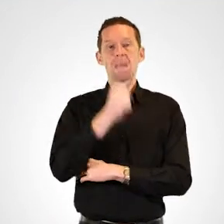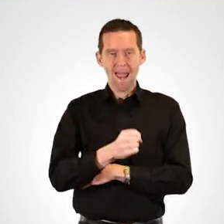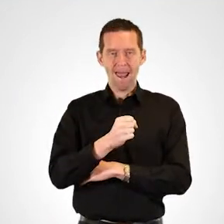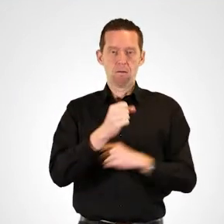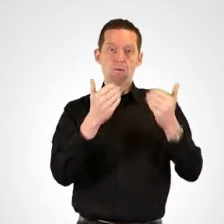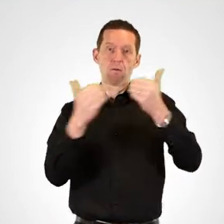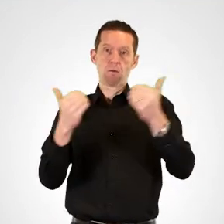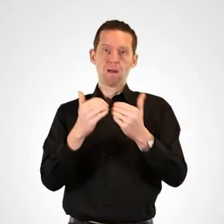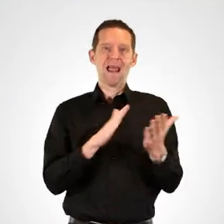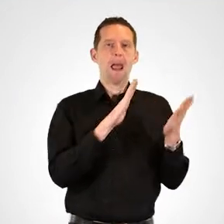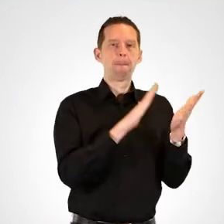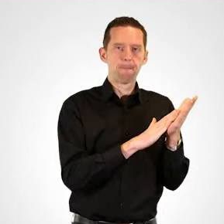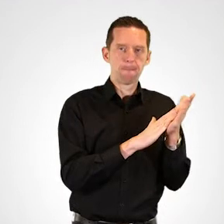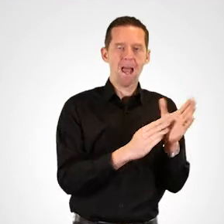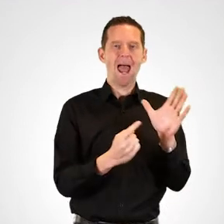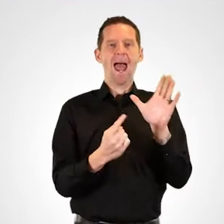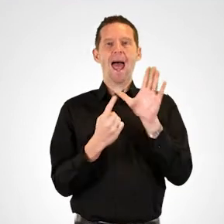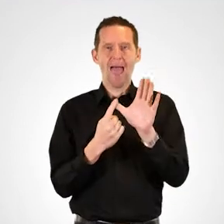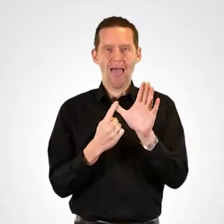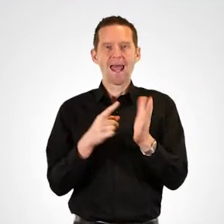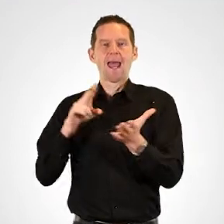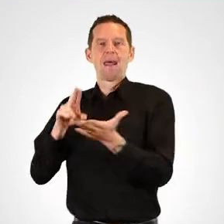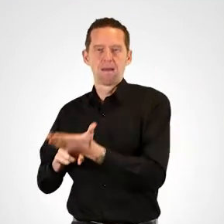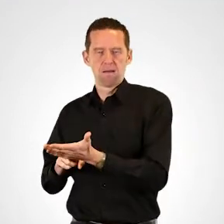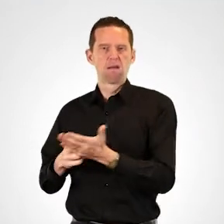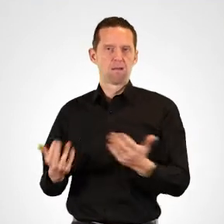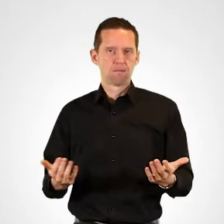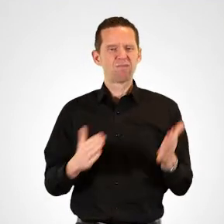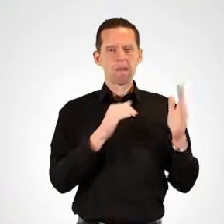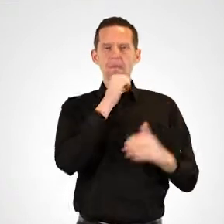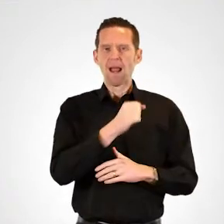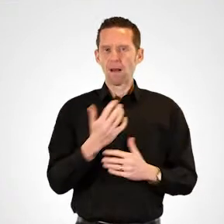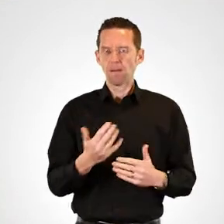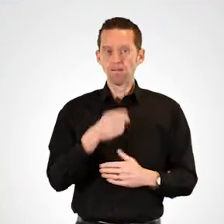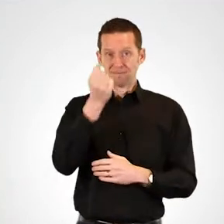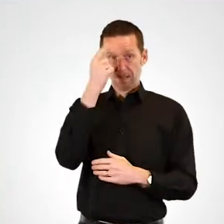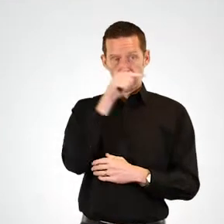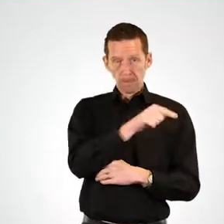can be broken into "mmm," "aaa," "nnn." So understanding that.